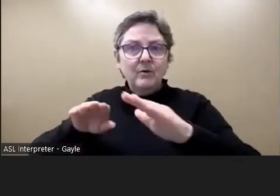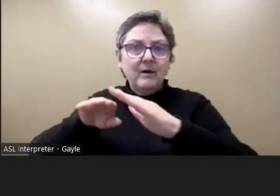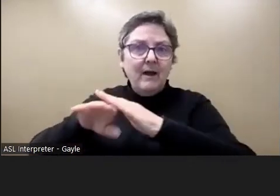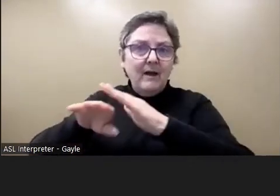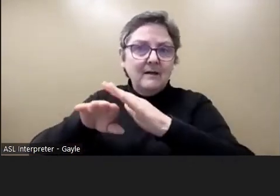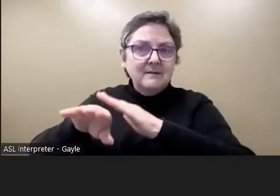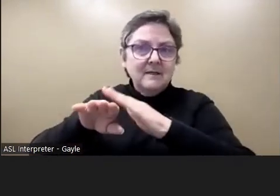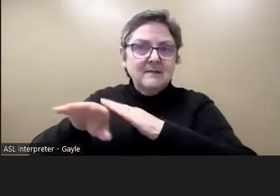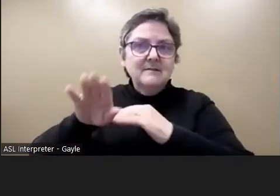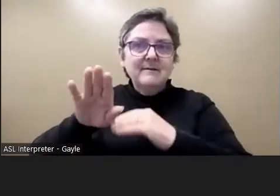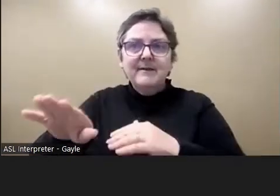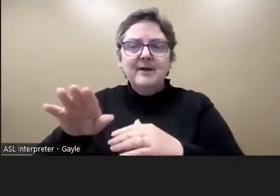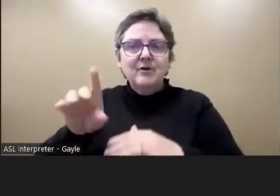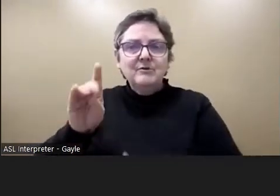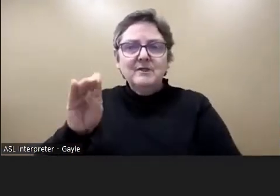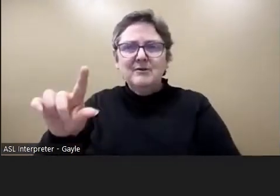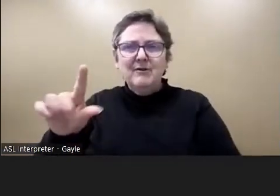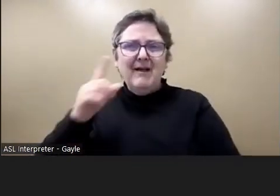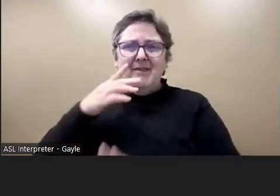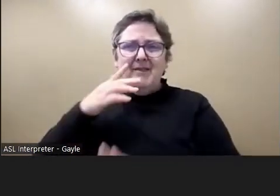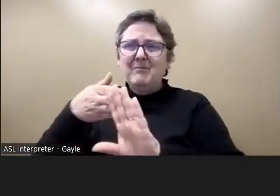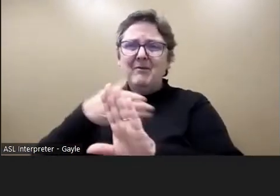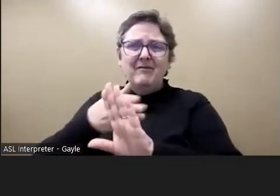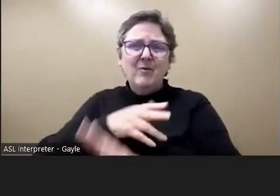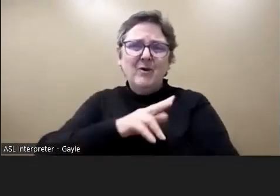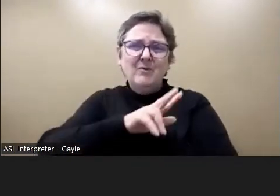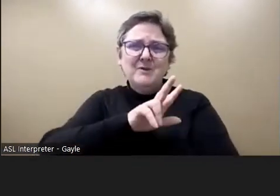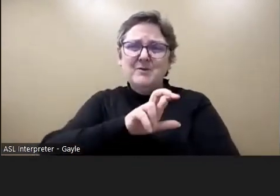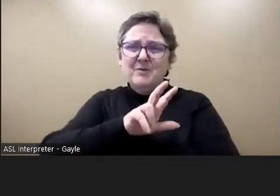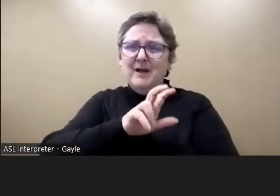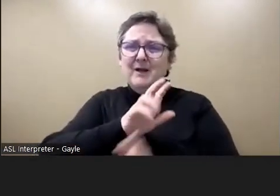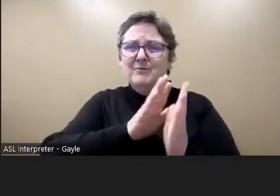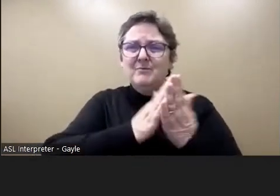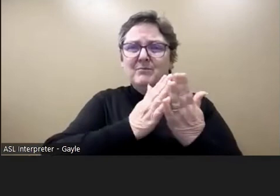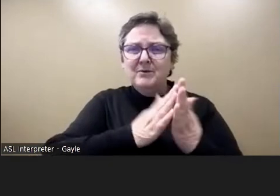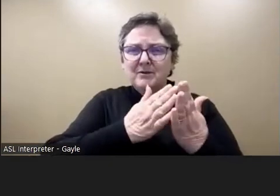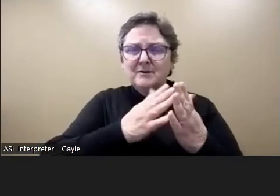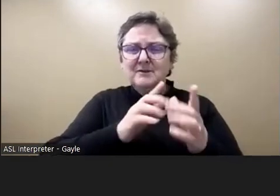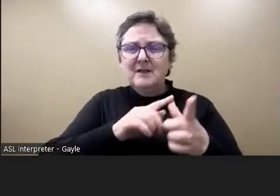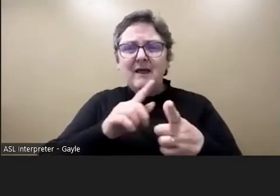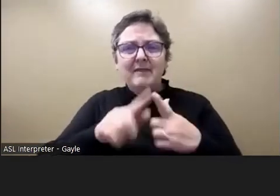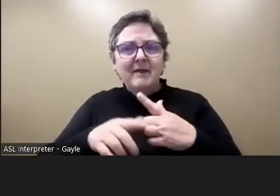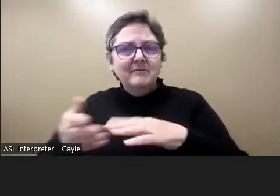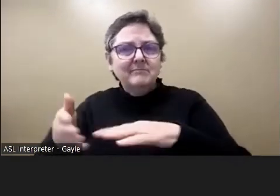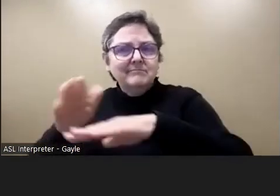I think it went from 300 some odd books to 600 some odd books that covers like 5 million languages.